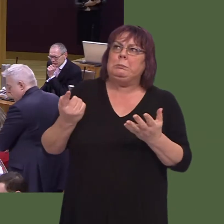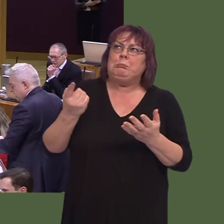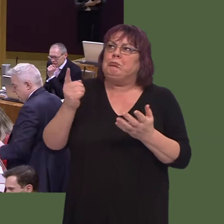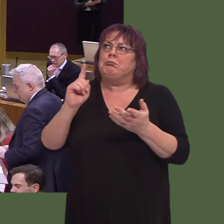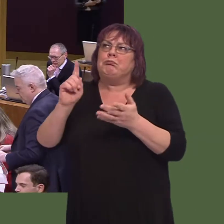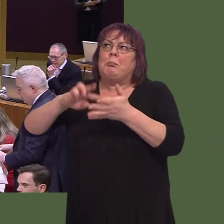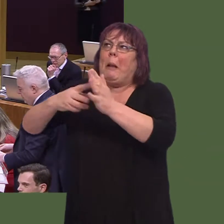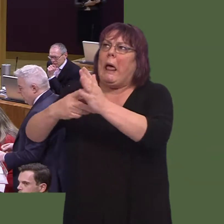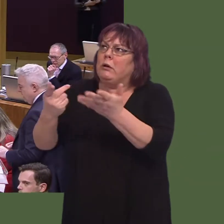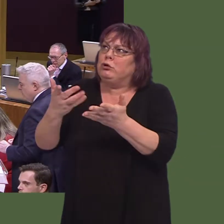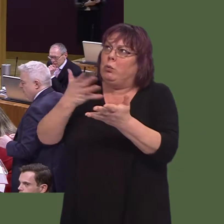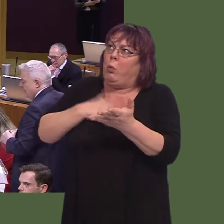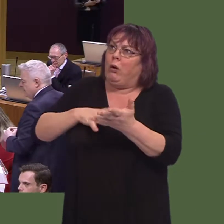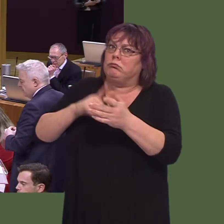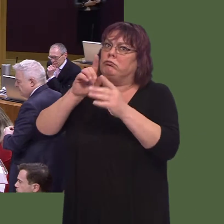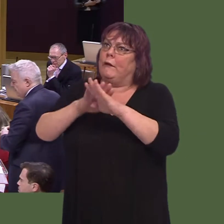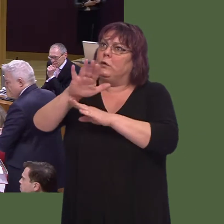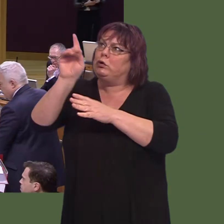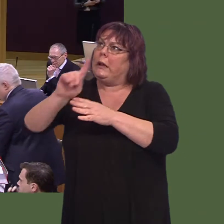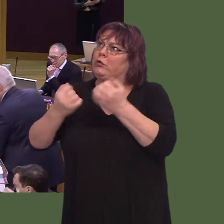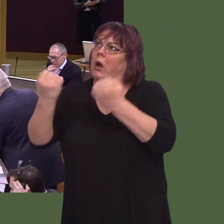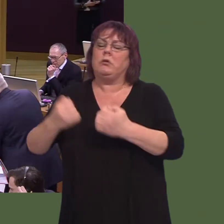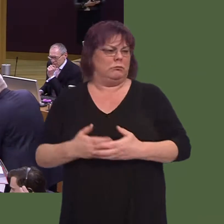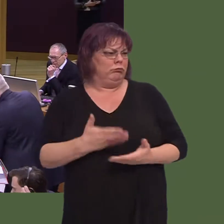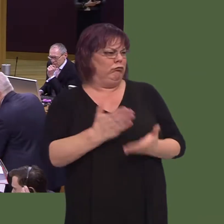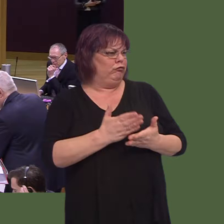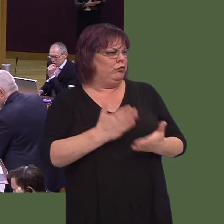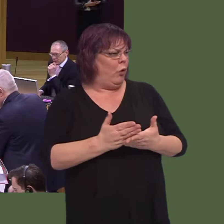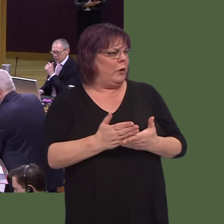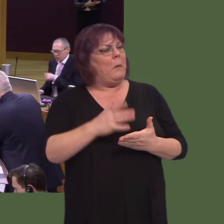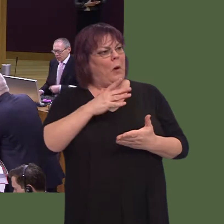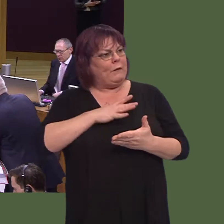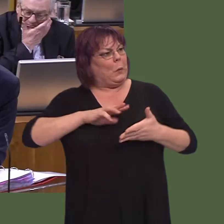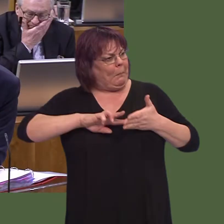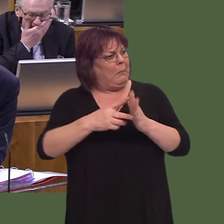Carwyn Jones AM: Well, of course we take it seriously, and we have to ensure that the structure is in place.